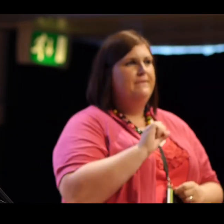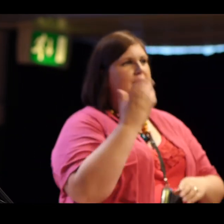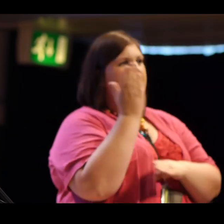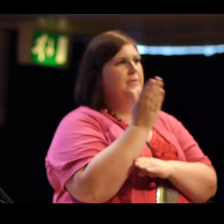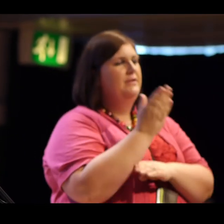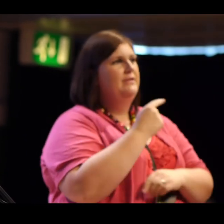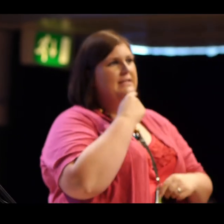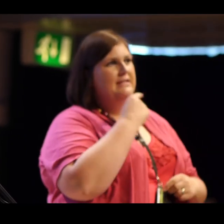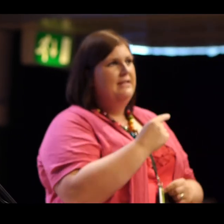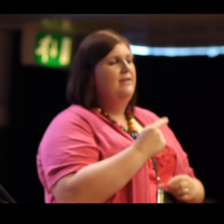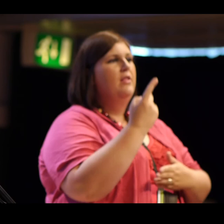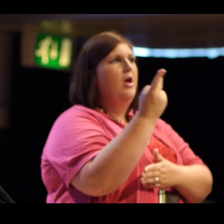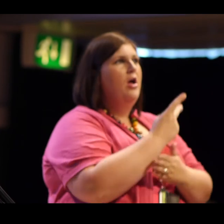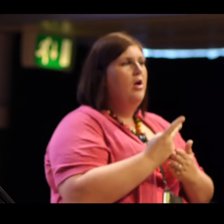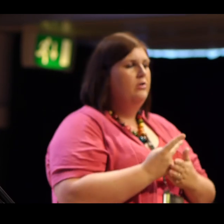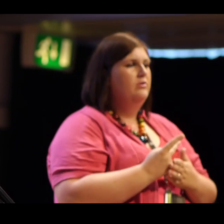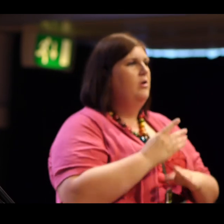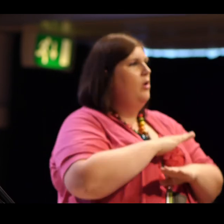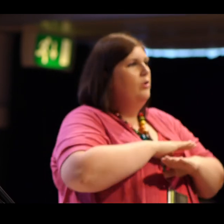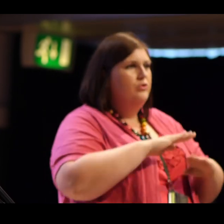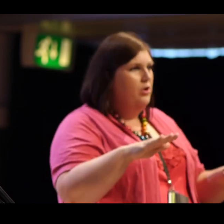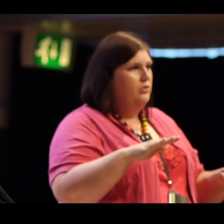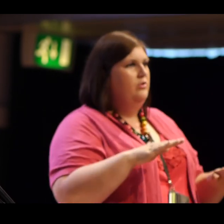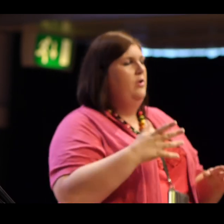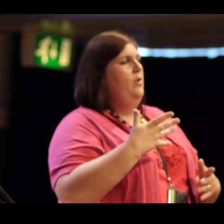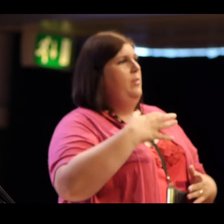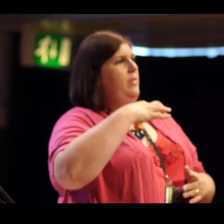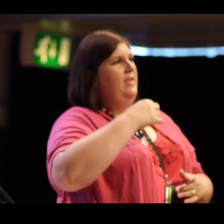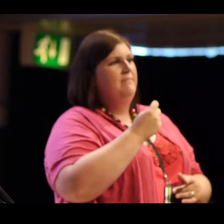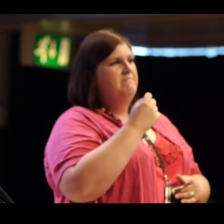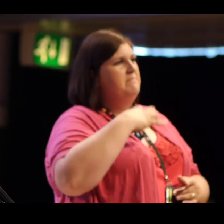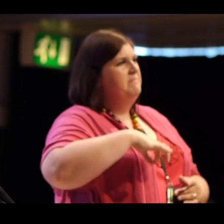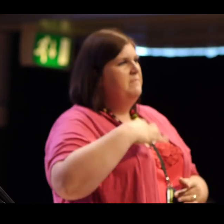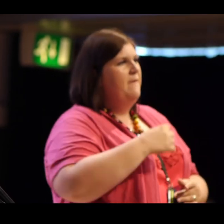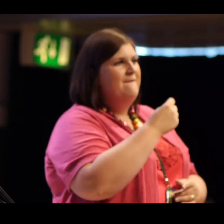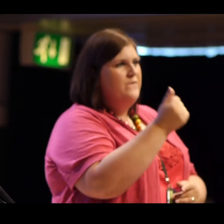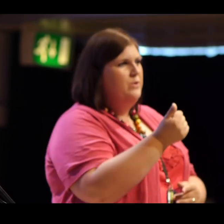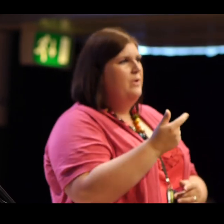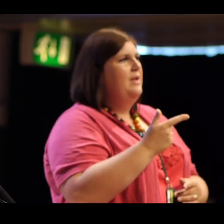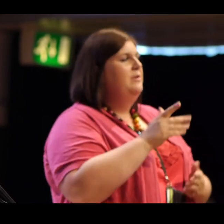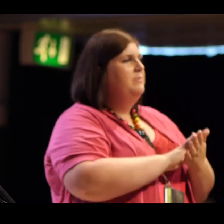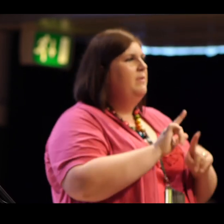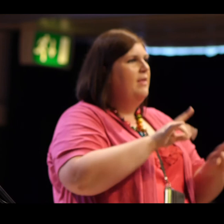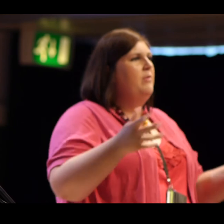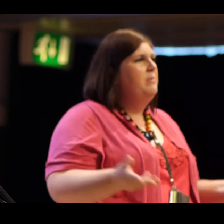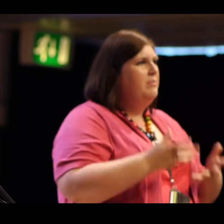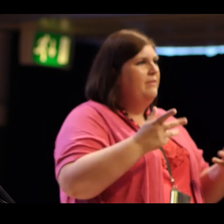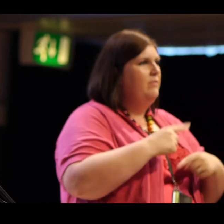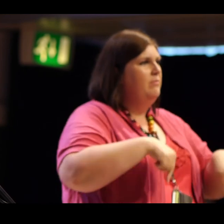"The Arts are not prerequisite of the privileged few," "nor are they the playground of the intelligentsia."